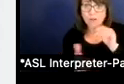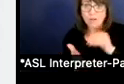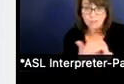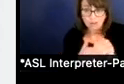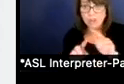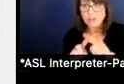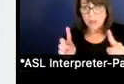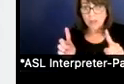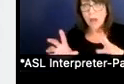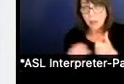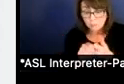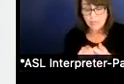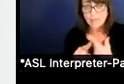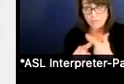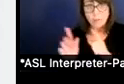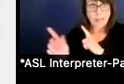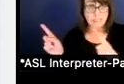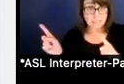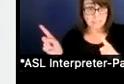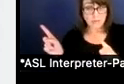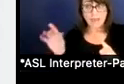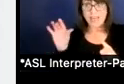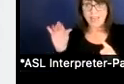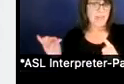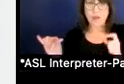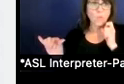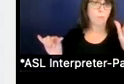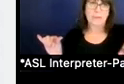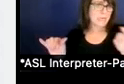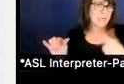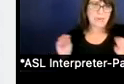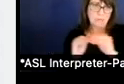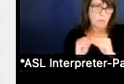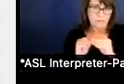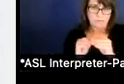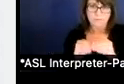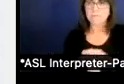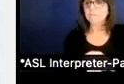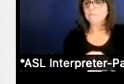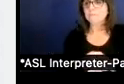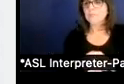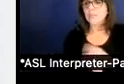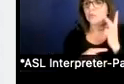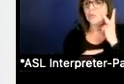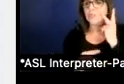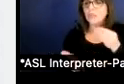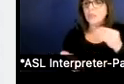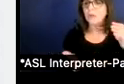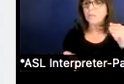we are now being told that that will no longer be needed to a million dollars. Also, you see compensation increase at the bottom,